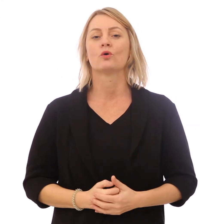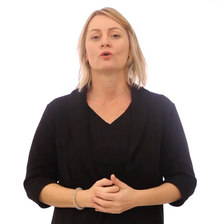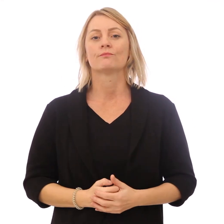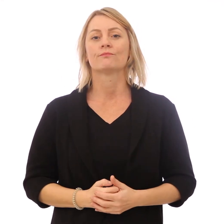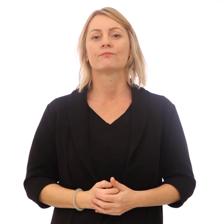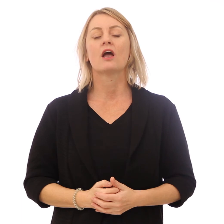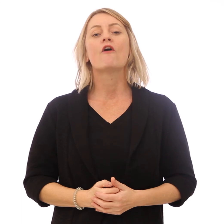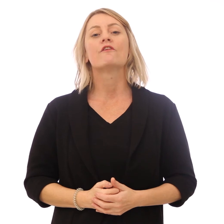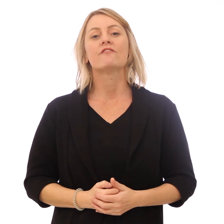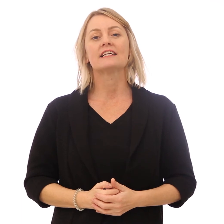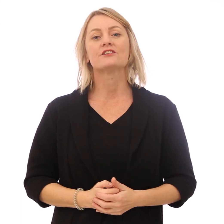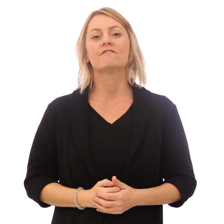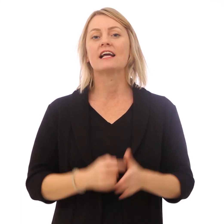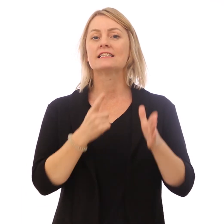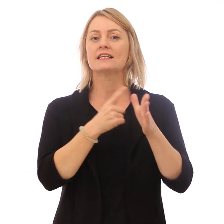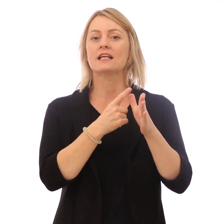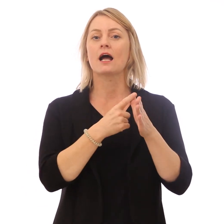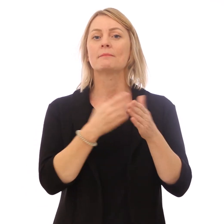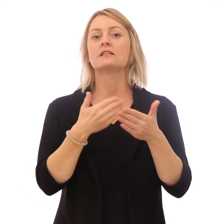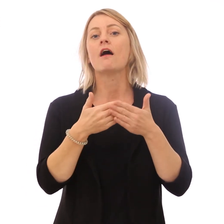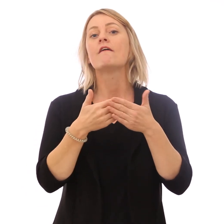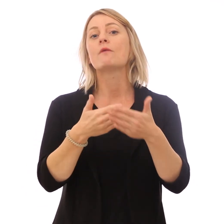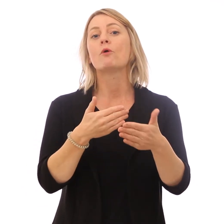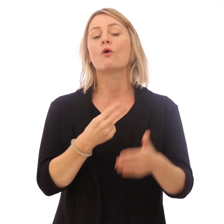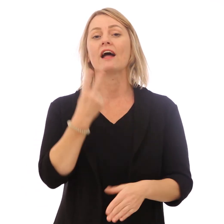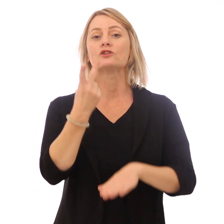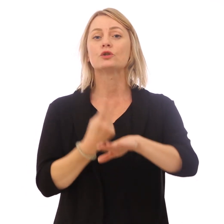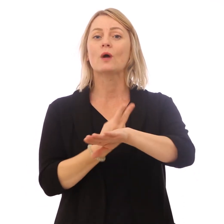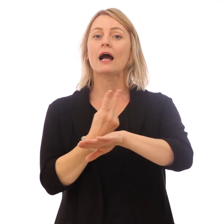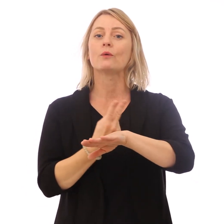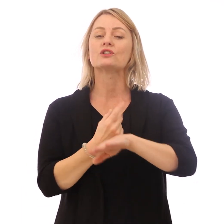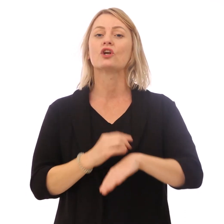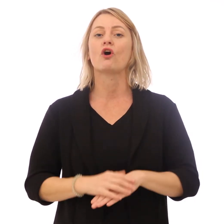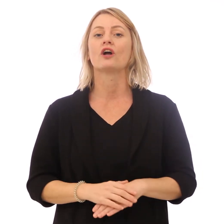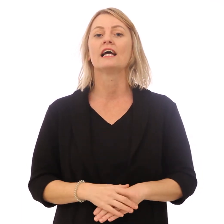than two hours long, it is suggested that two lipspeakers would be required. This